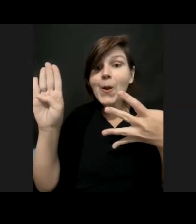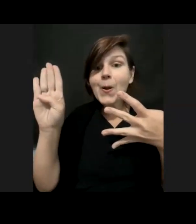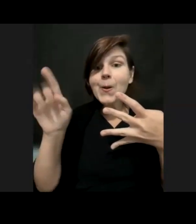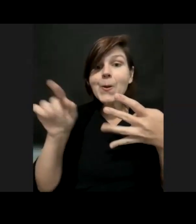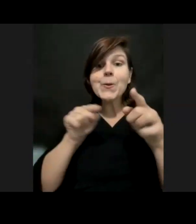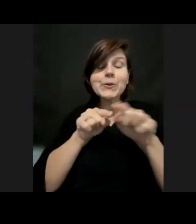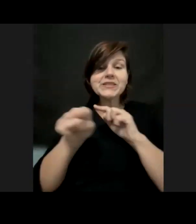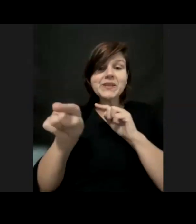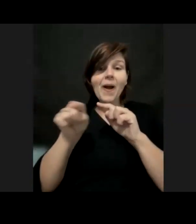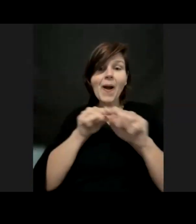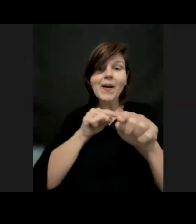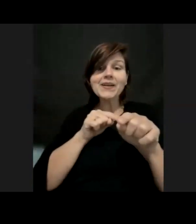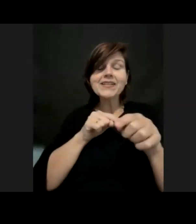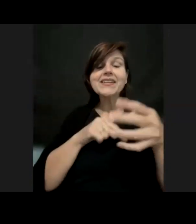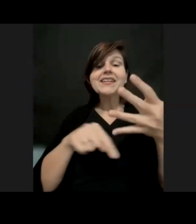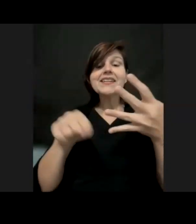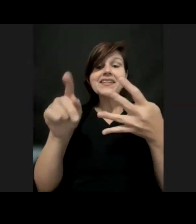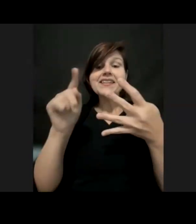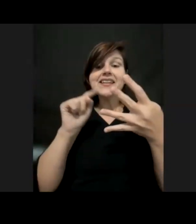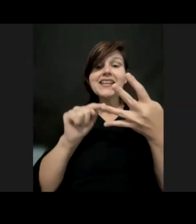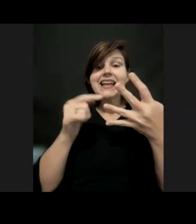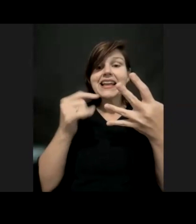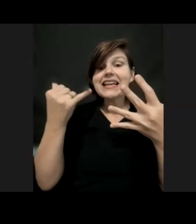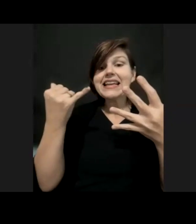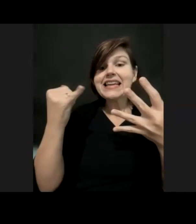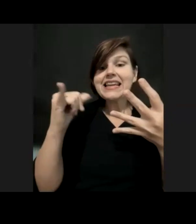Here is a yellow sock.